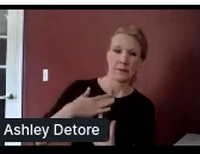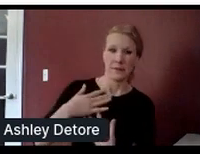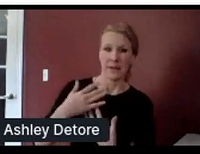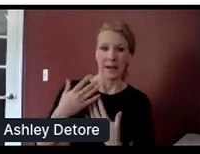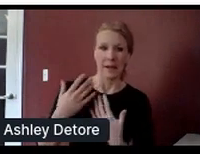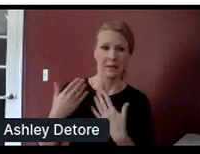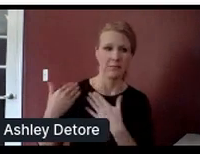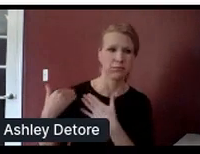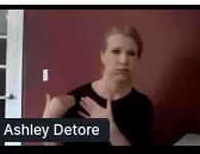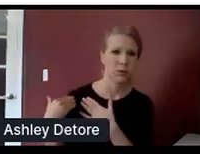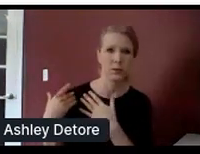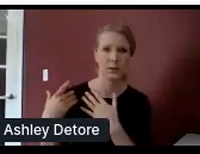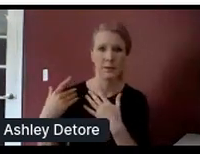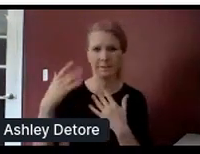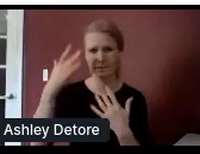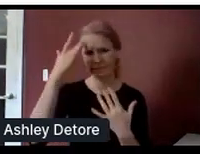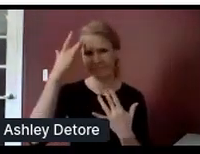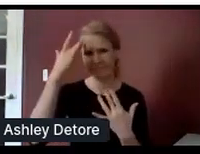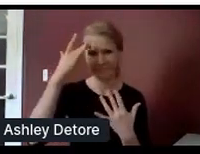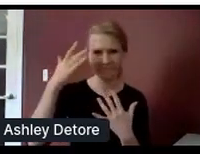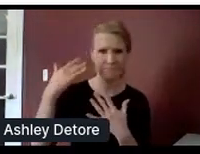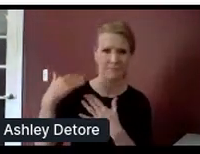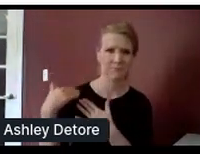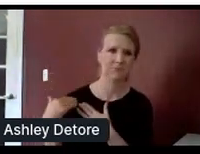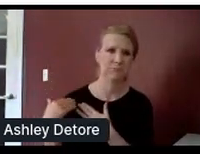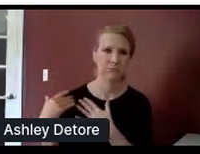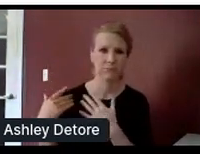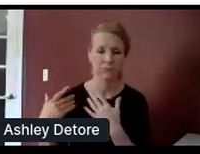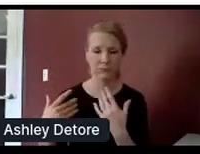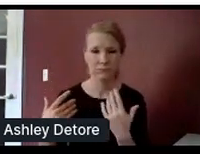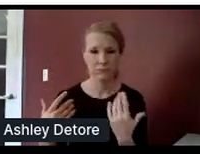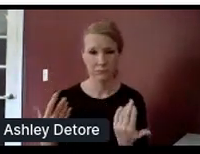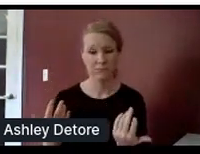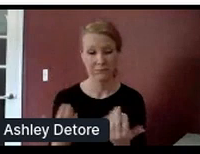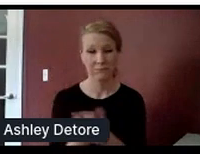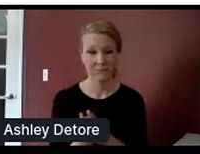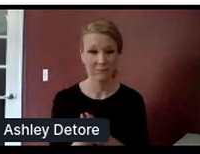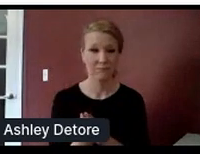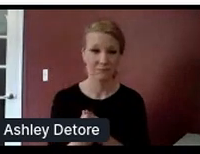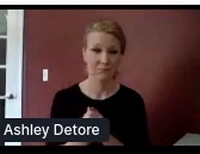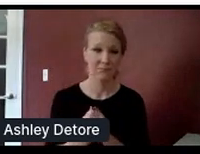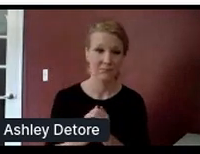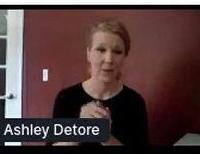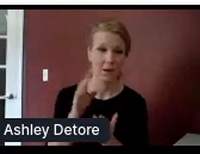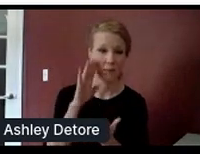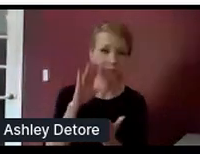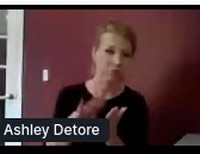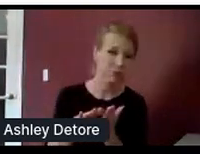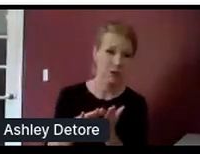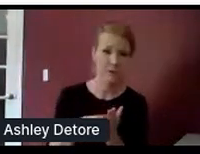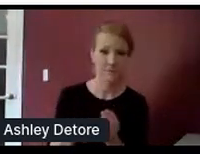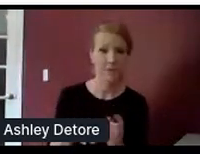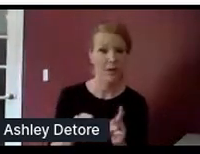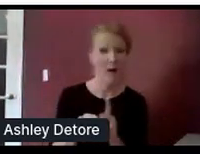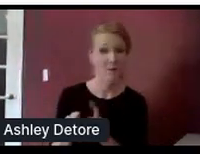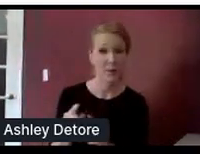psychological toll on yourself. And violence is a real thing, right?